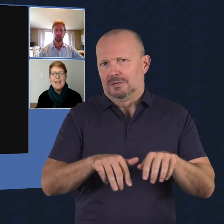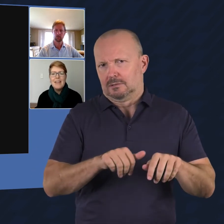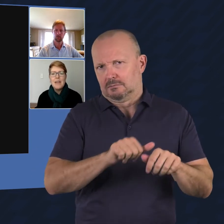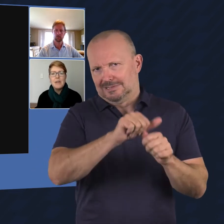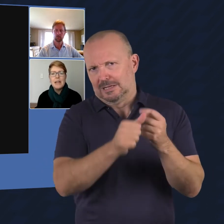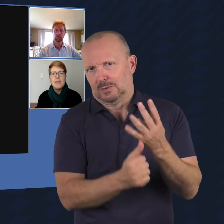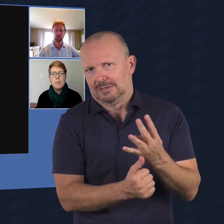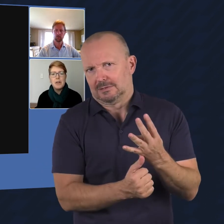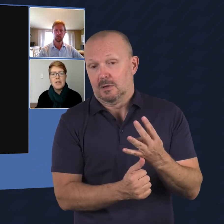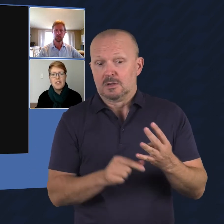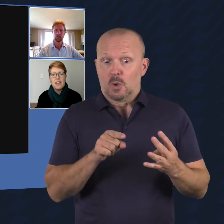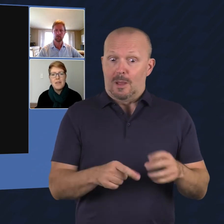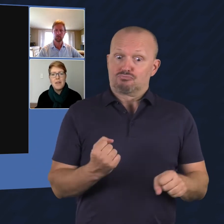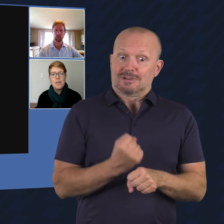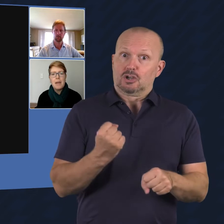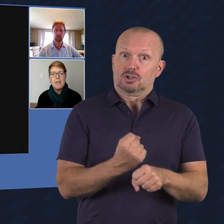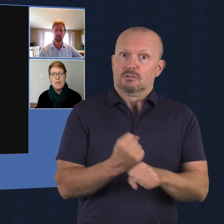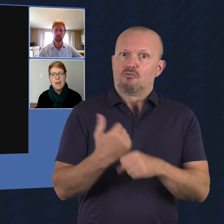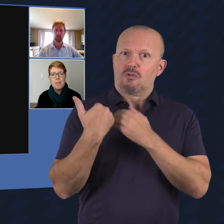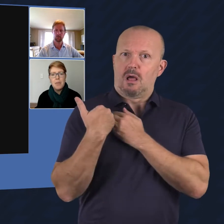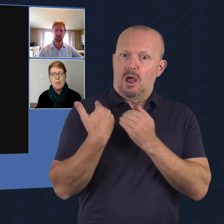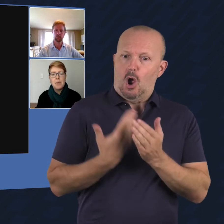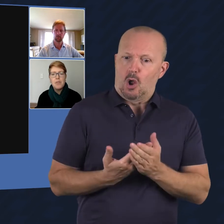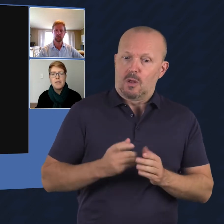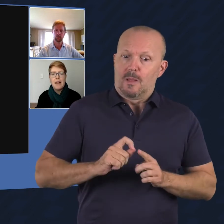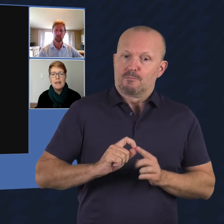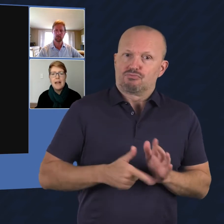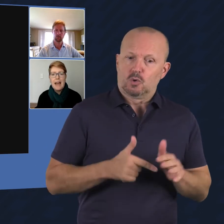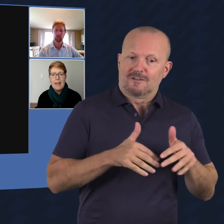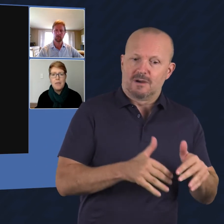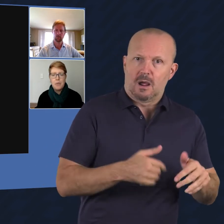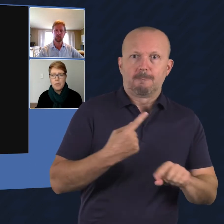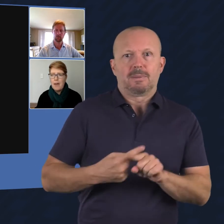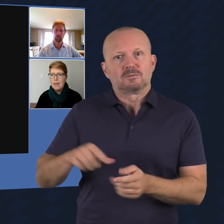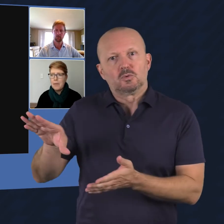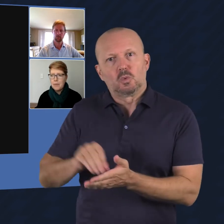And the integrity of the production is thus dependent on both the project file and the source files.